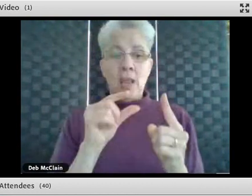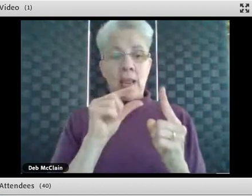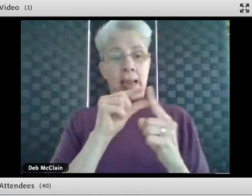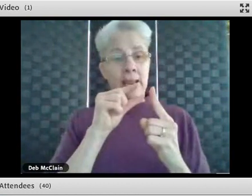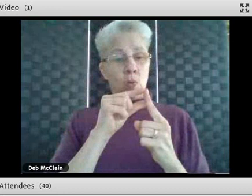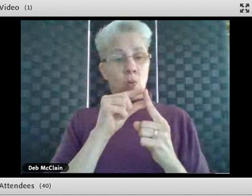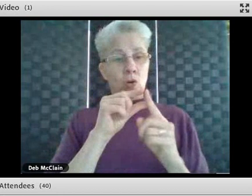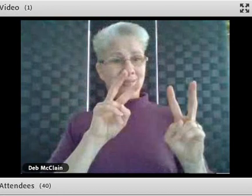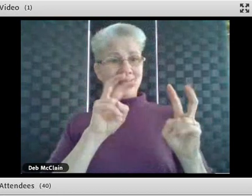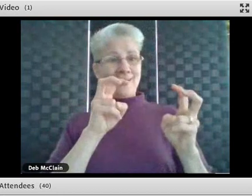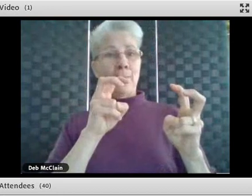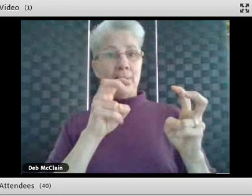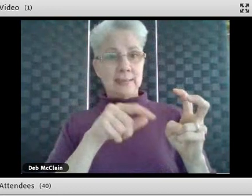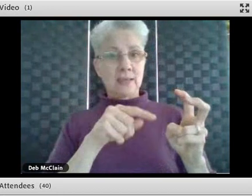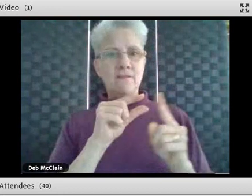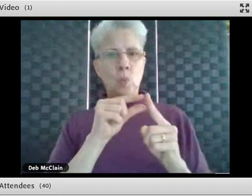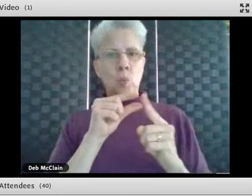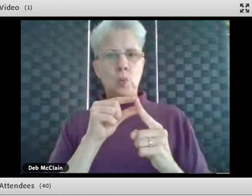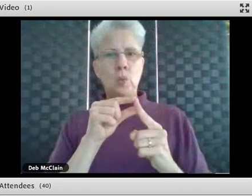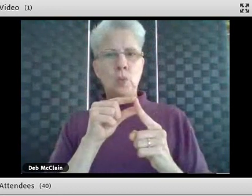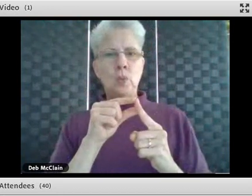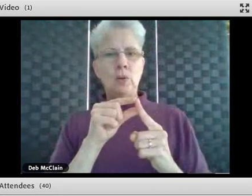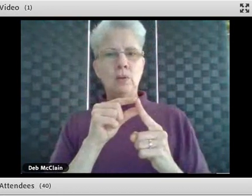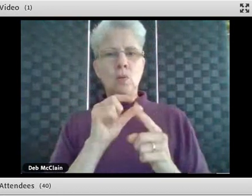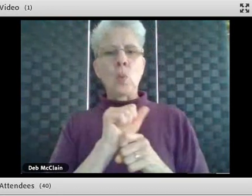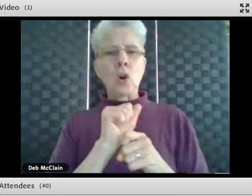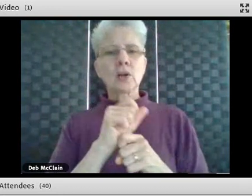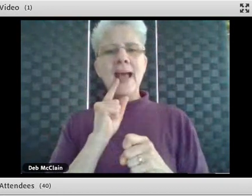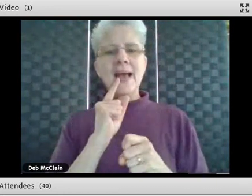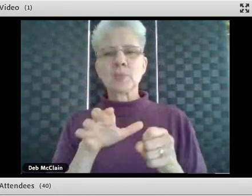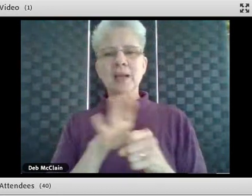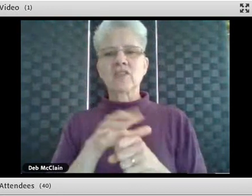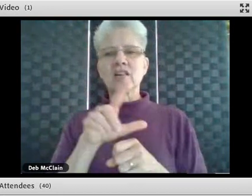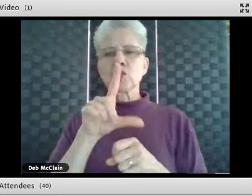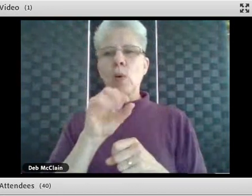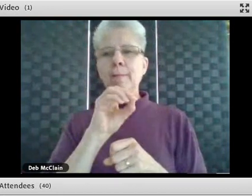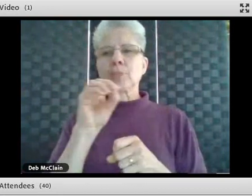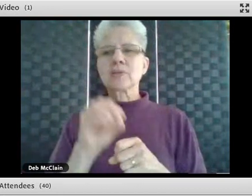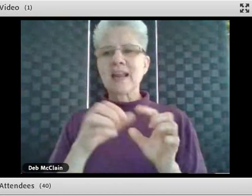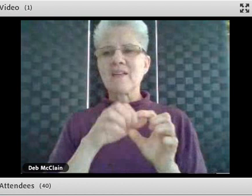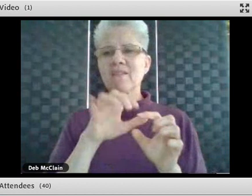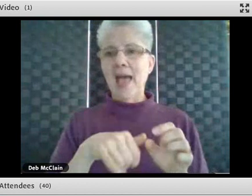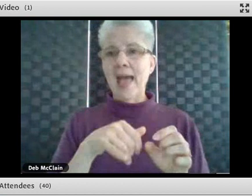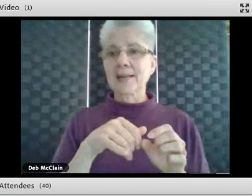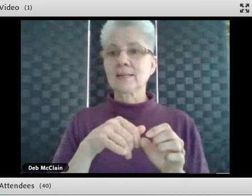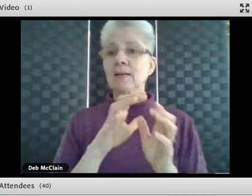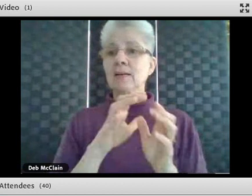the topic of a work has to be covered in at least 20% of that work in order for that